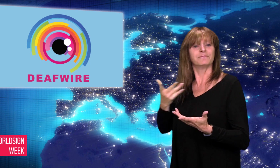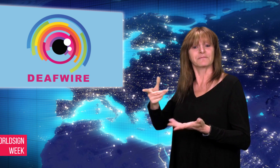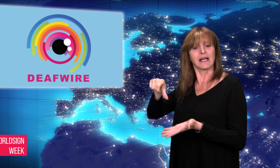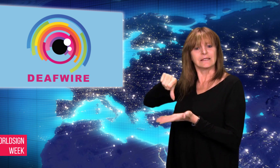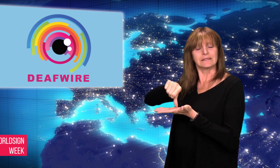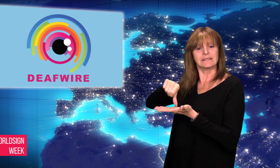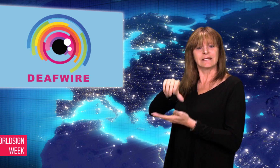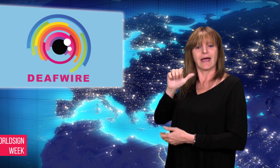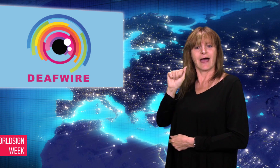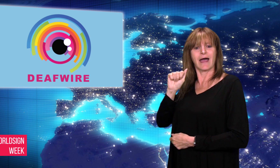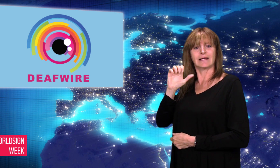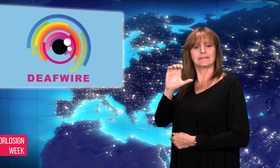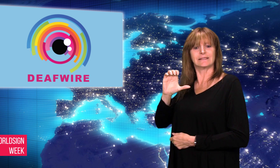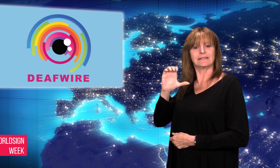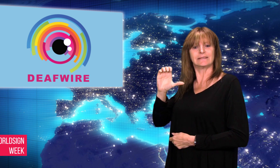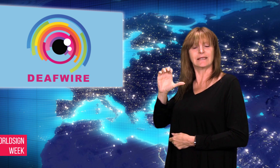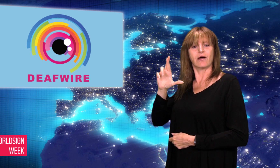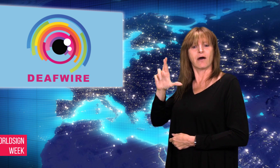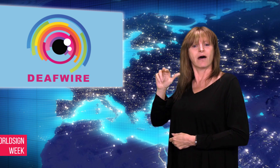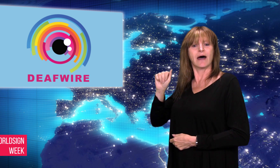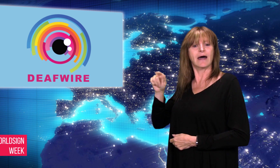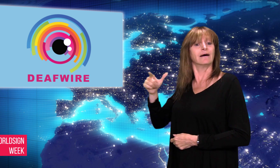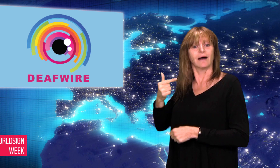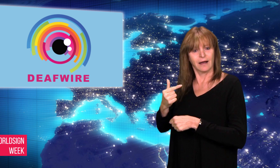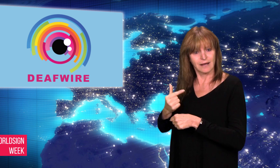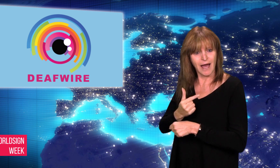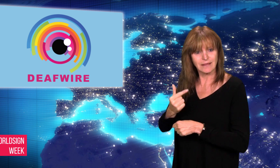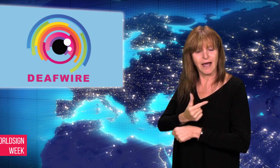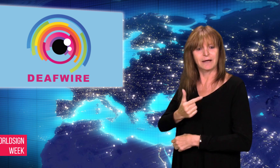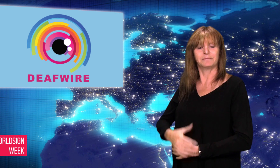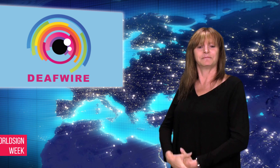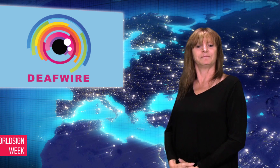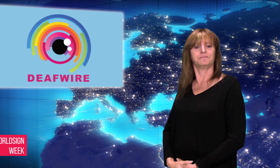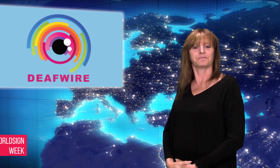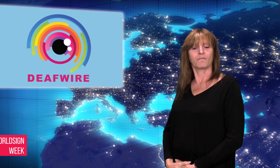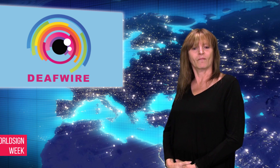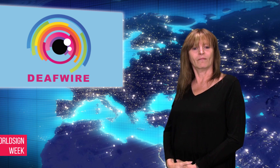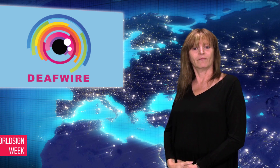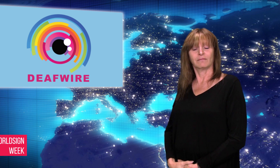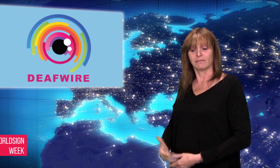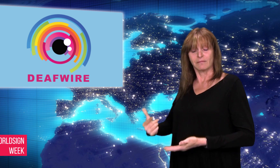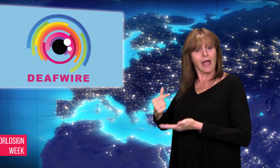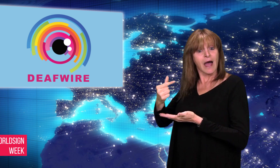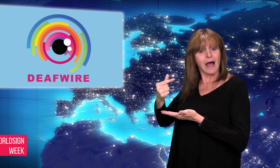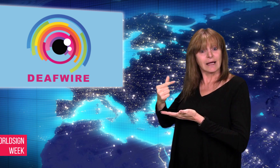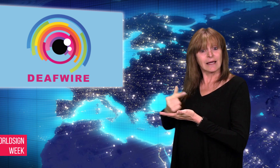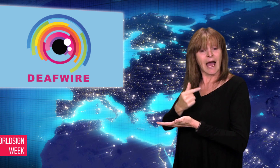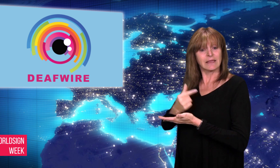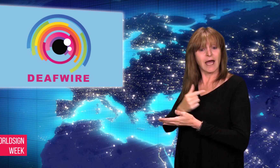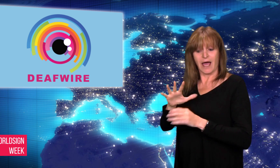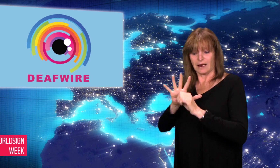Association of the Deaf (GNAD) was host. A committee representative